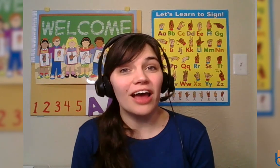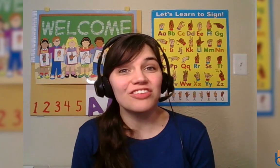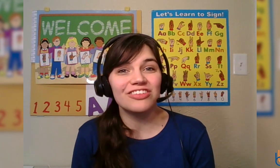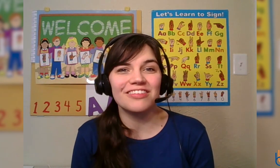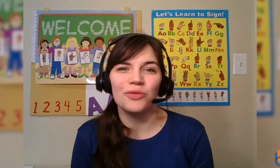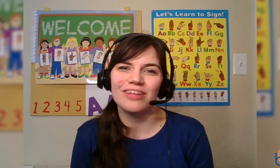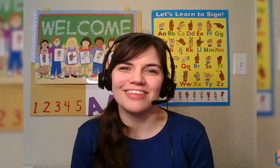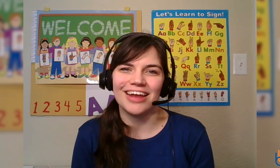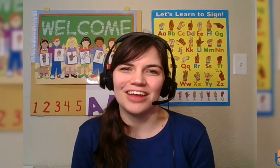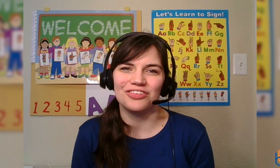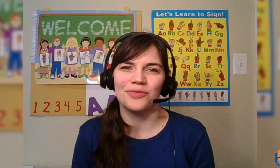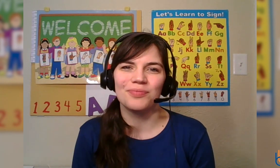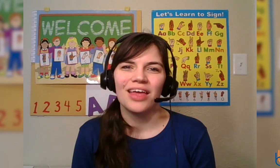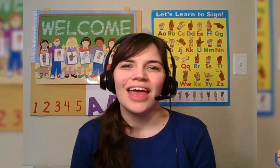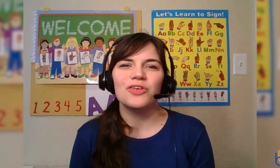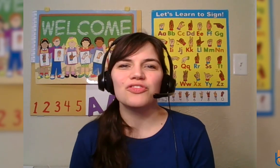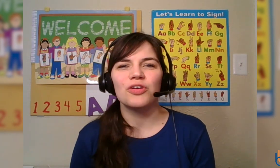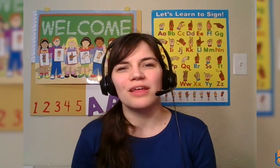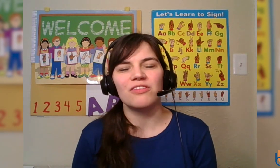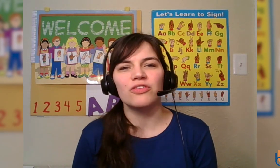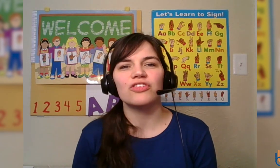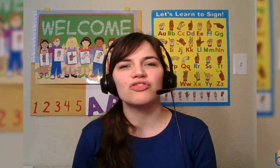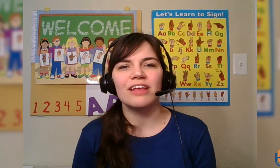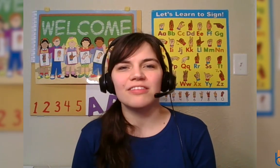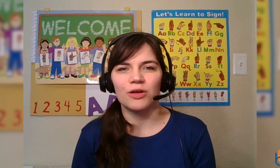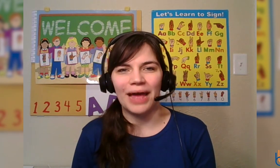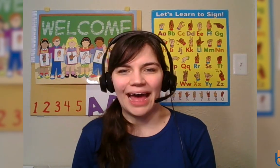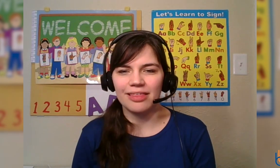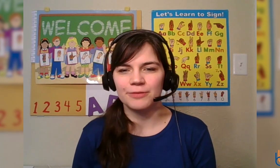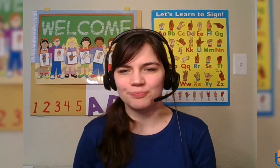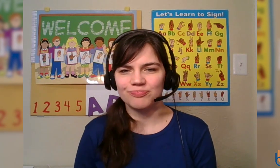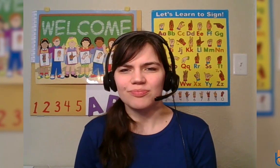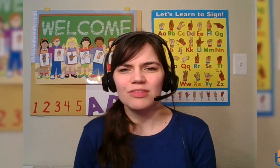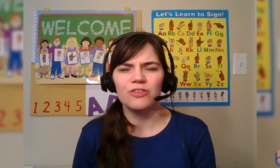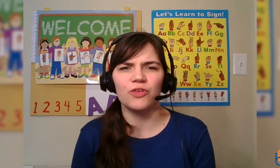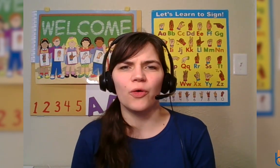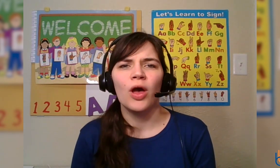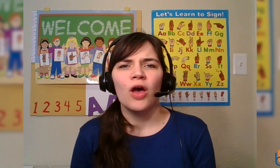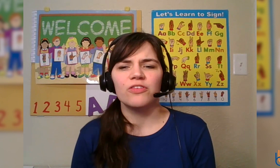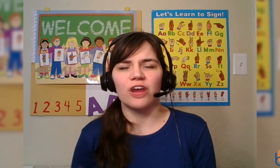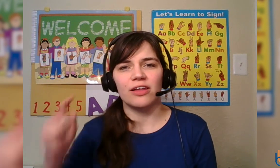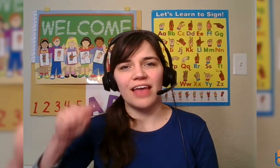watch to see what sign I do. Use your pencil to trace their path. So start at